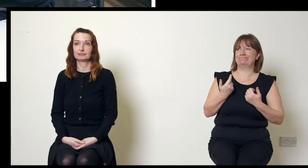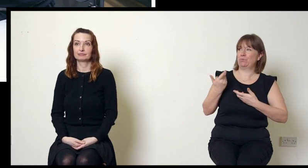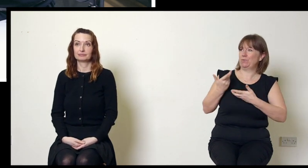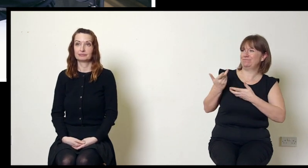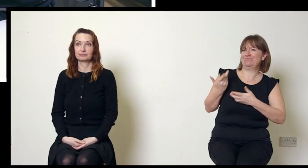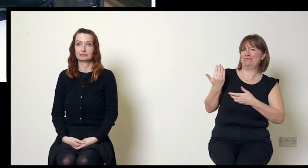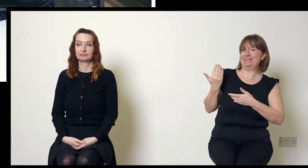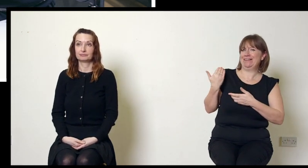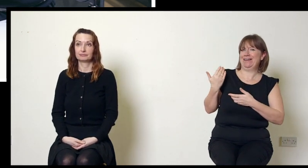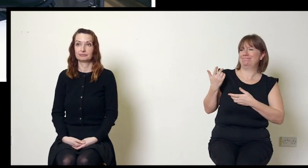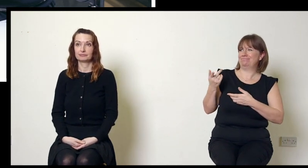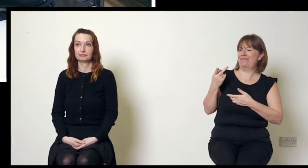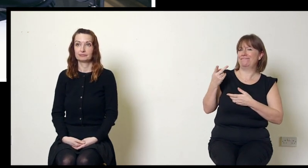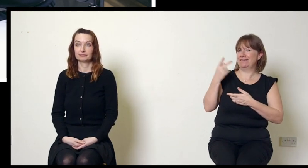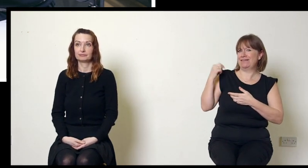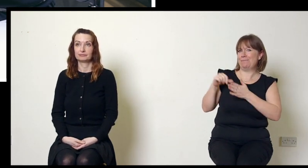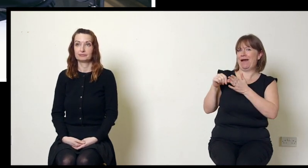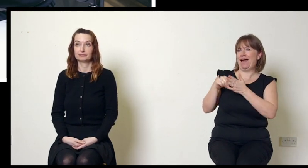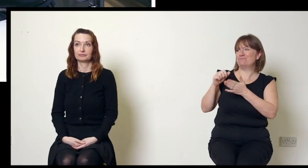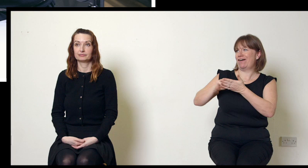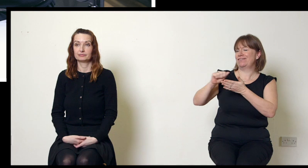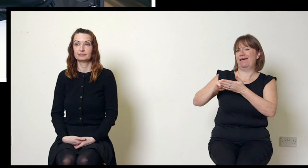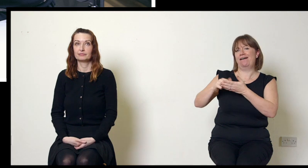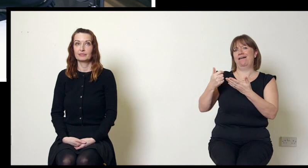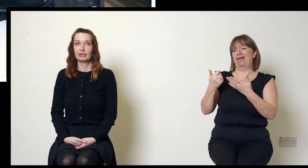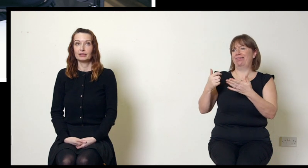who was a visually impaired writer and theater director and saying that,